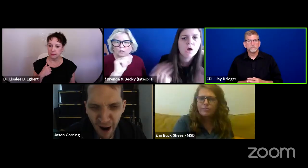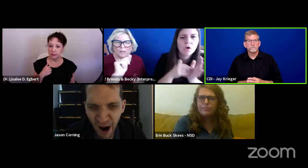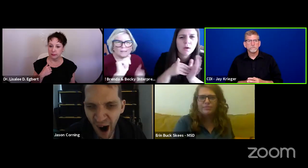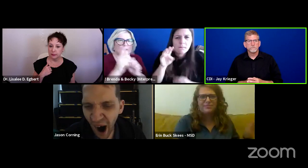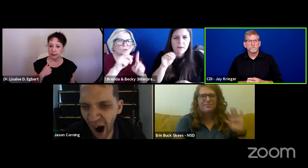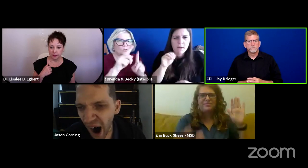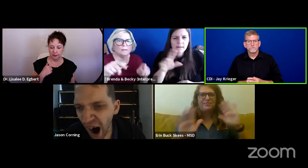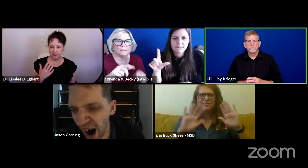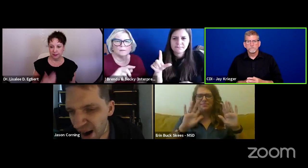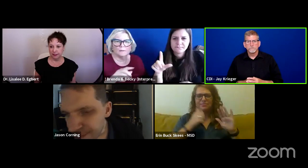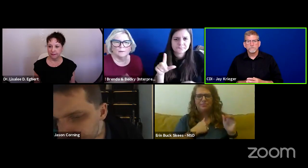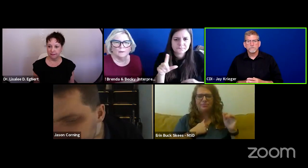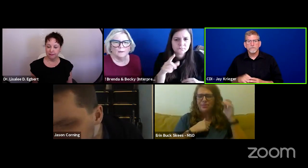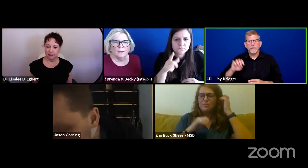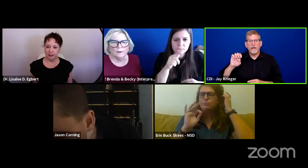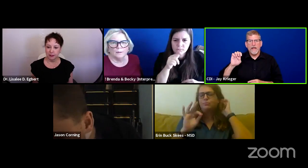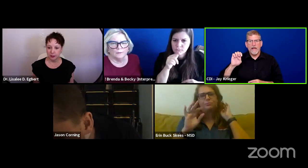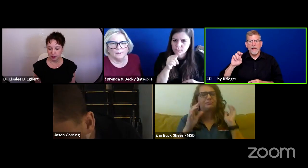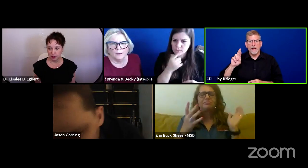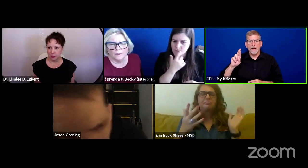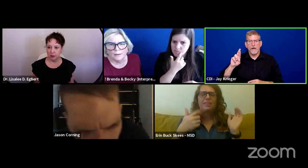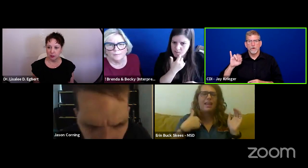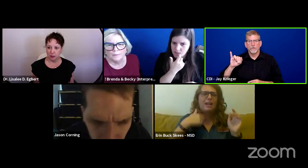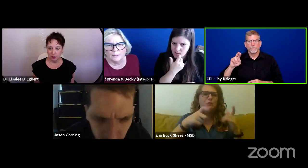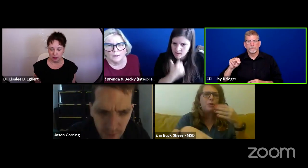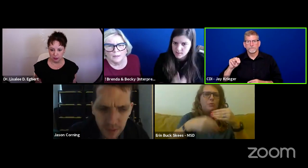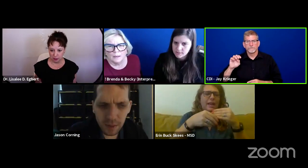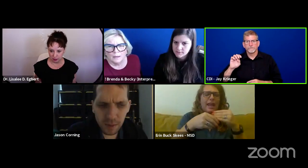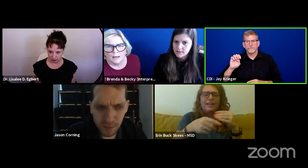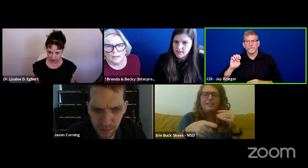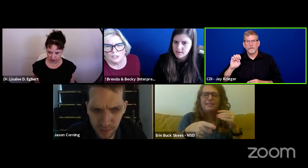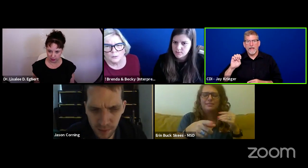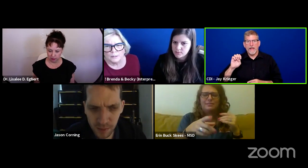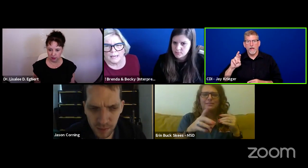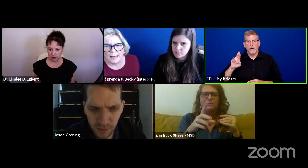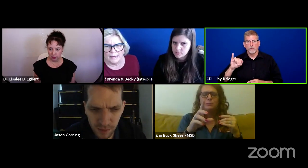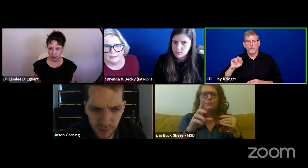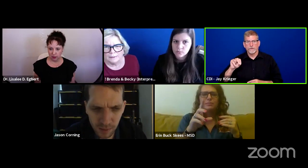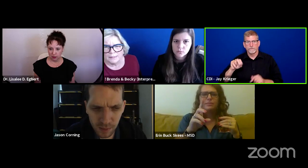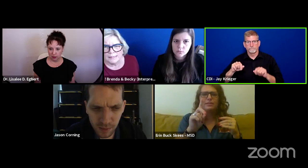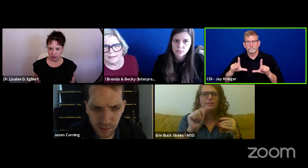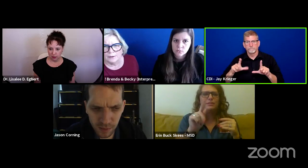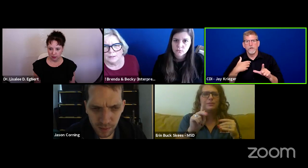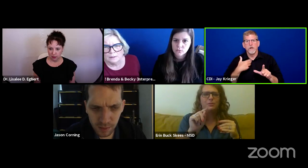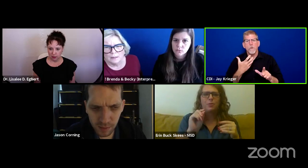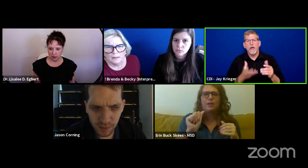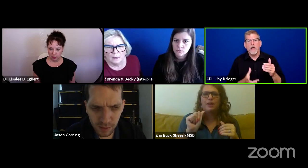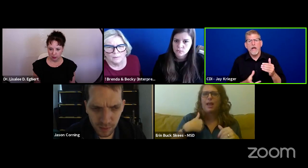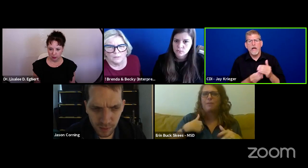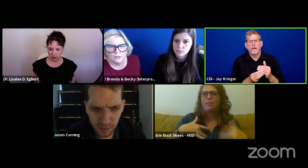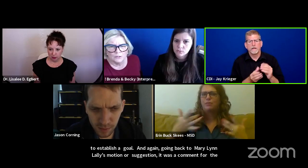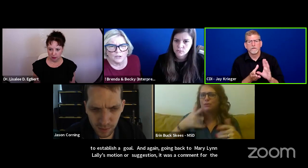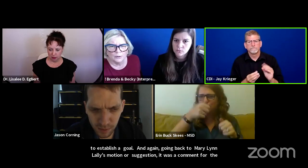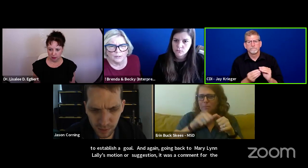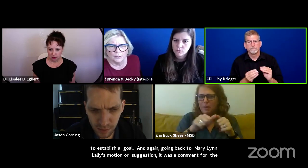I just want to add to Dakota.